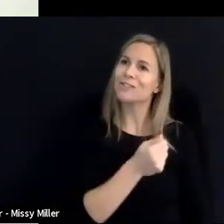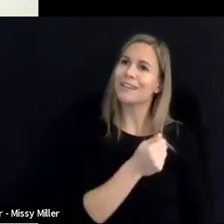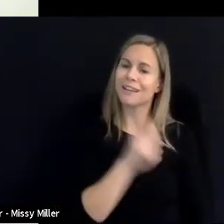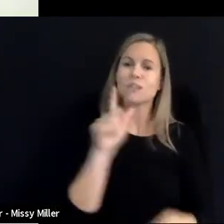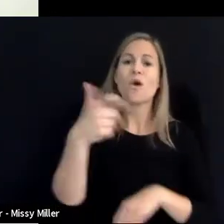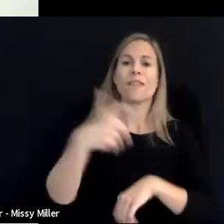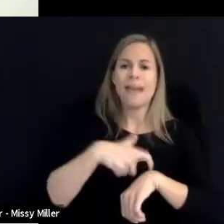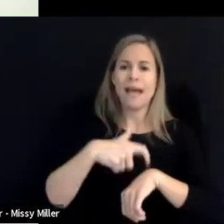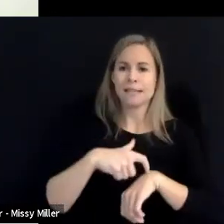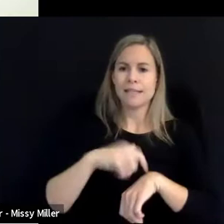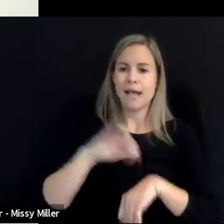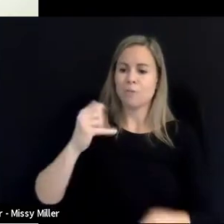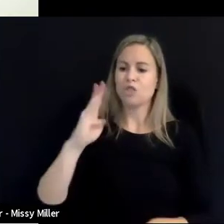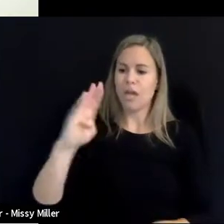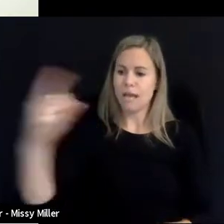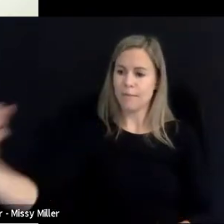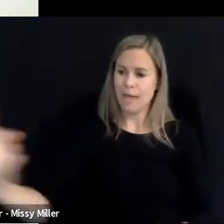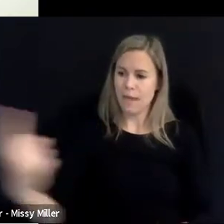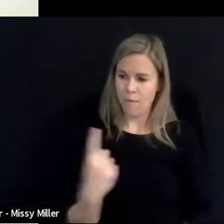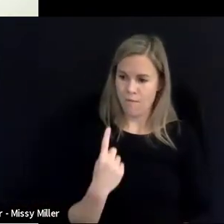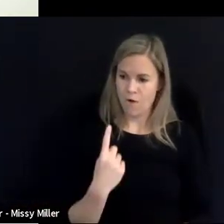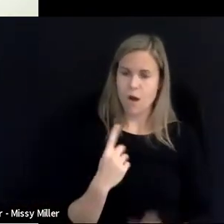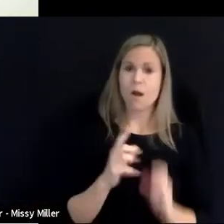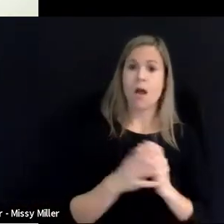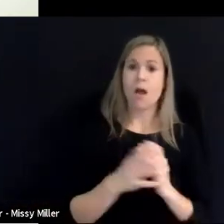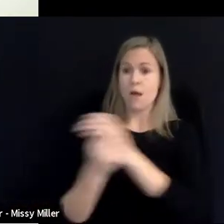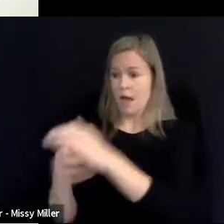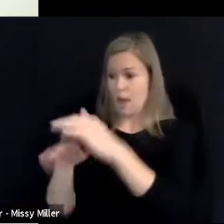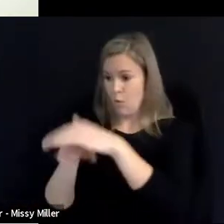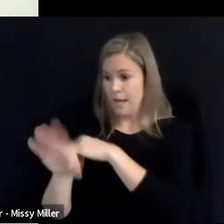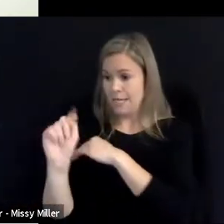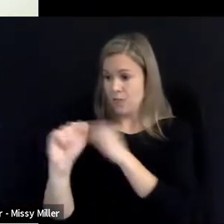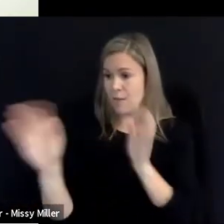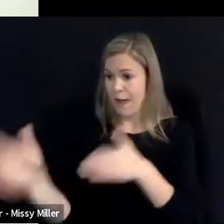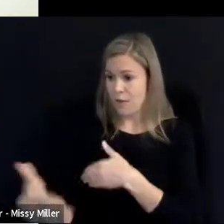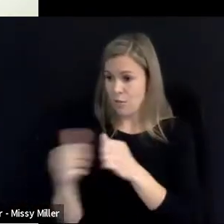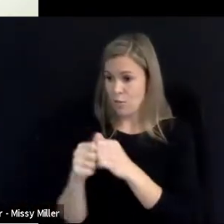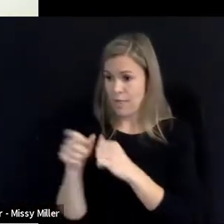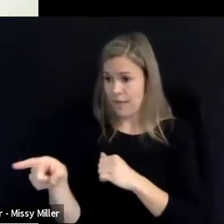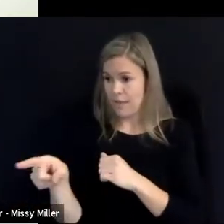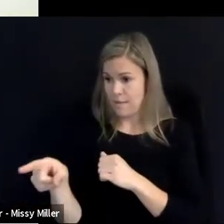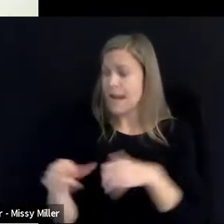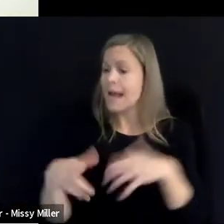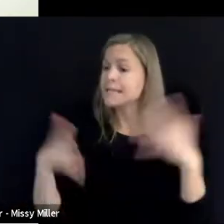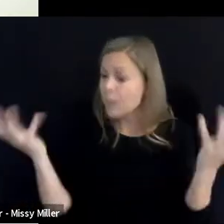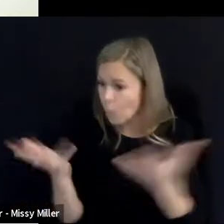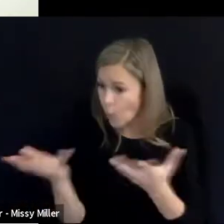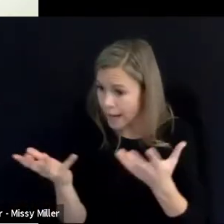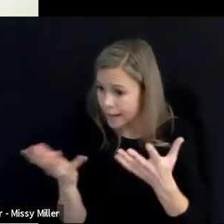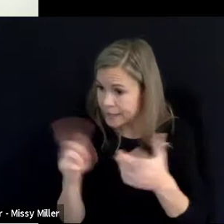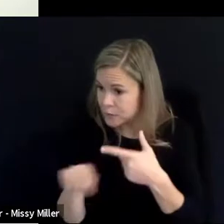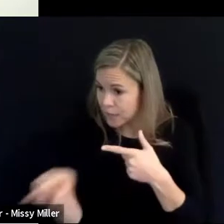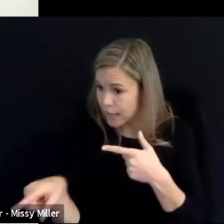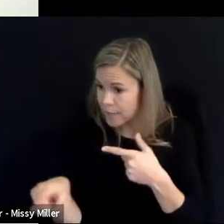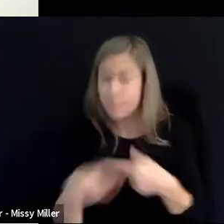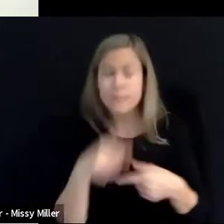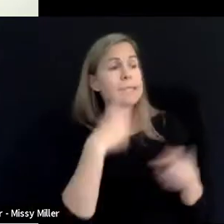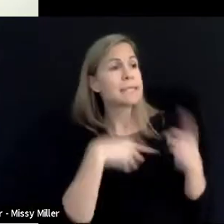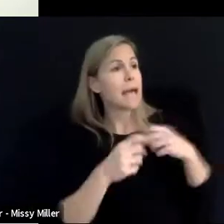and we walked to the bathroom. I went right in there with him, then I turned, and I signed, what, to him, and he signed bath,